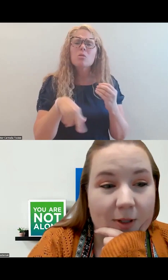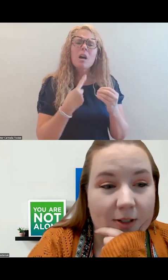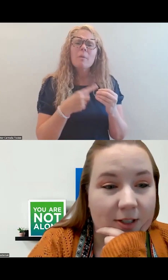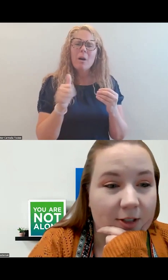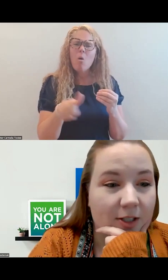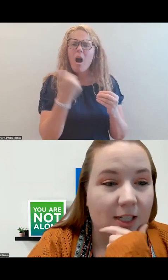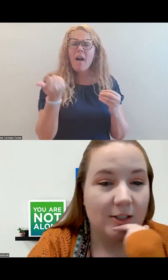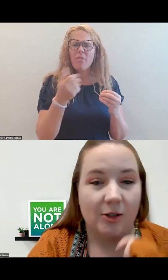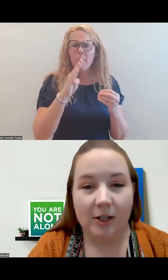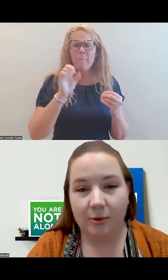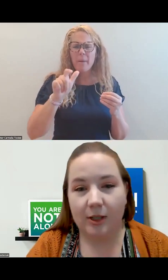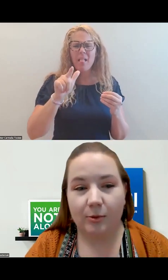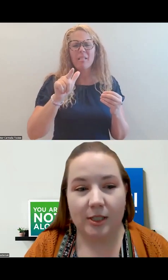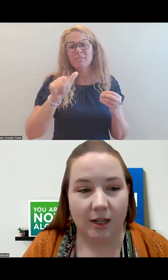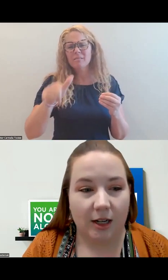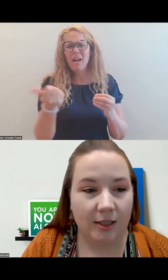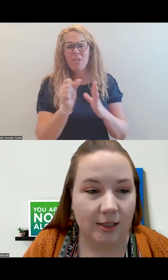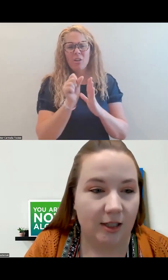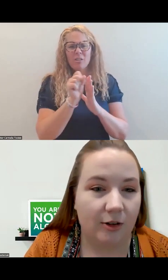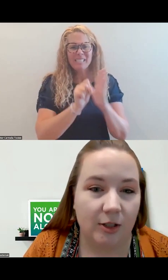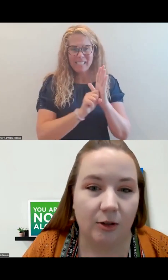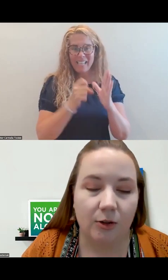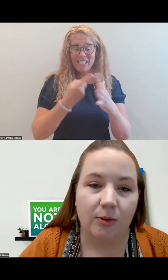BILLS, STARTING WITH WISCONSIN. THERE IS A NEW